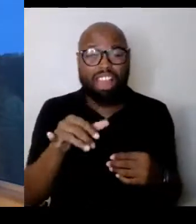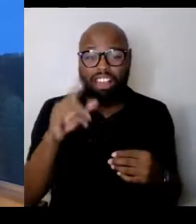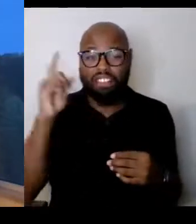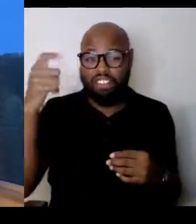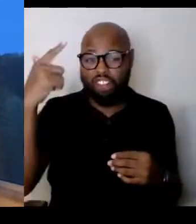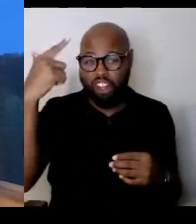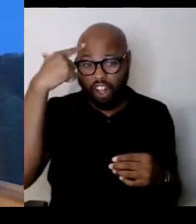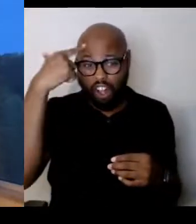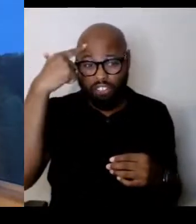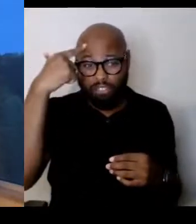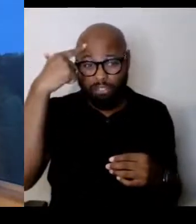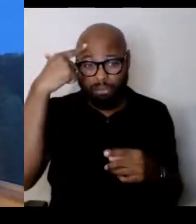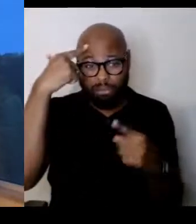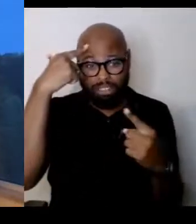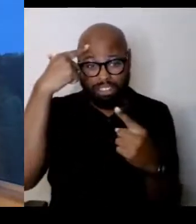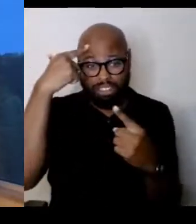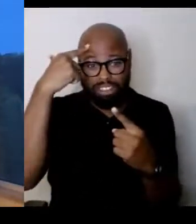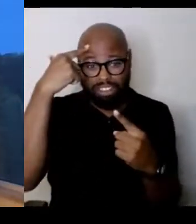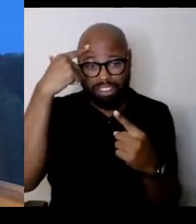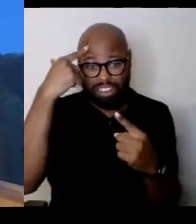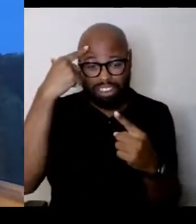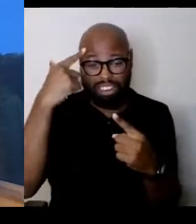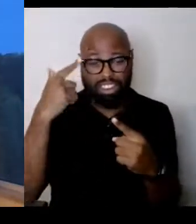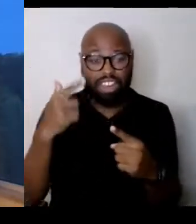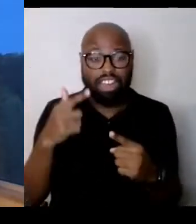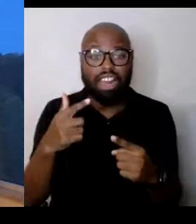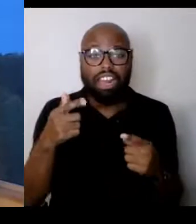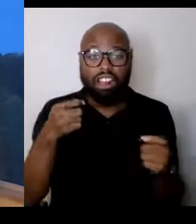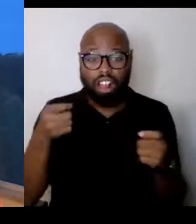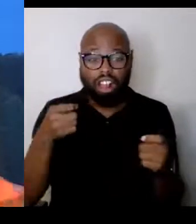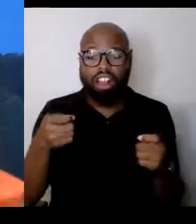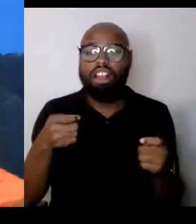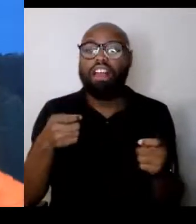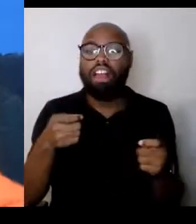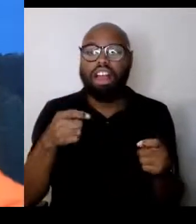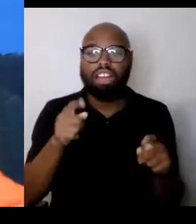people who already are behind detention